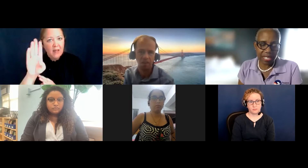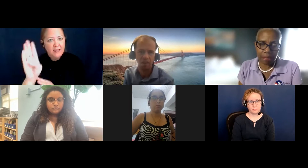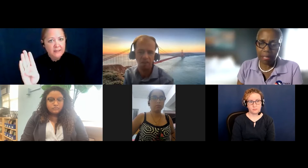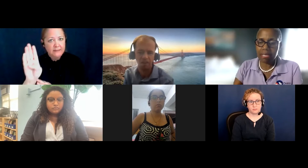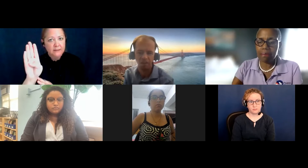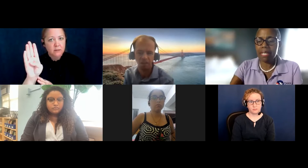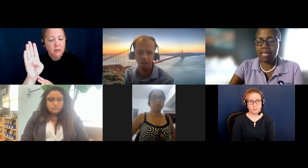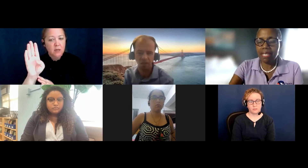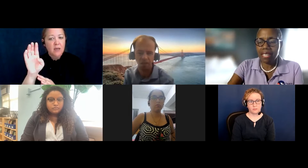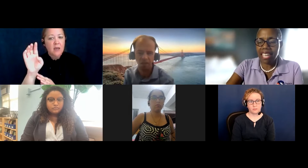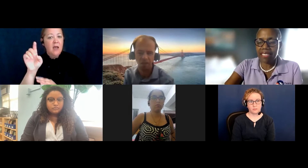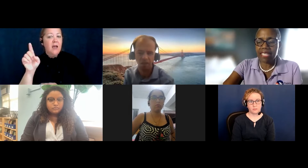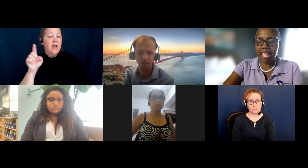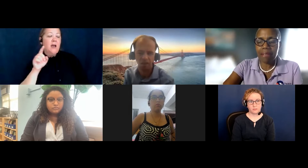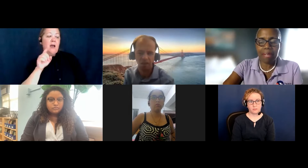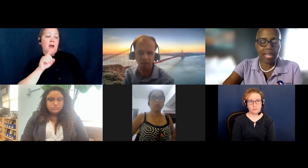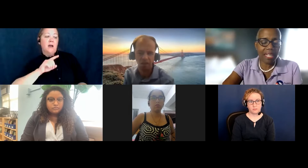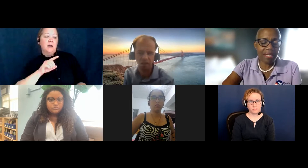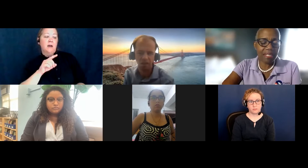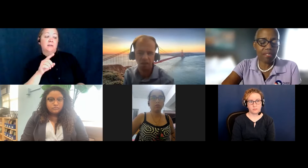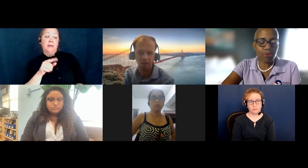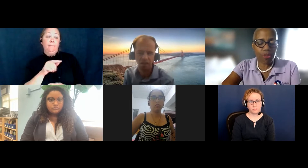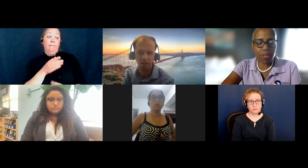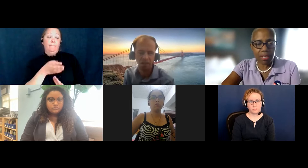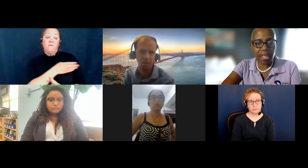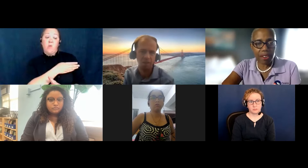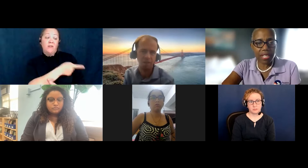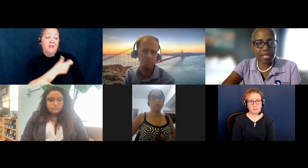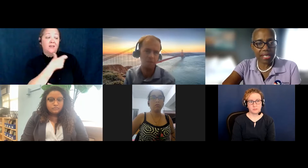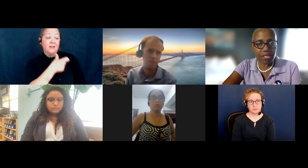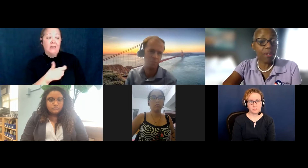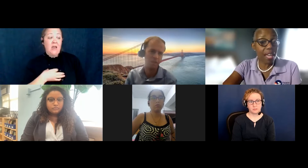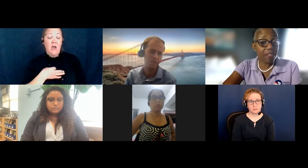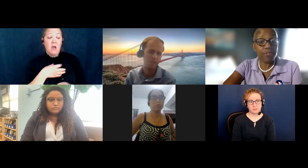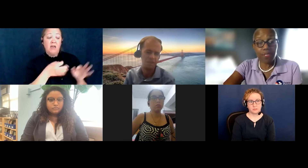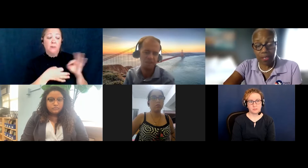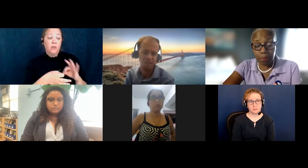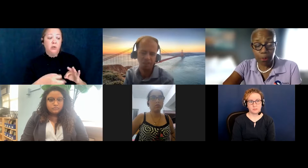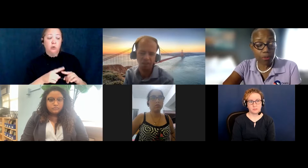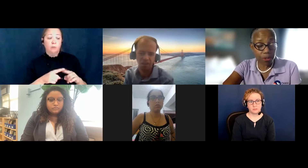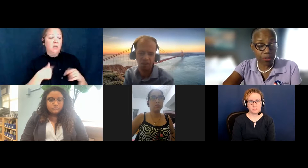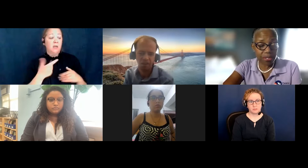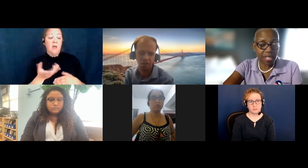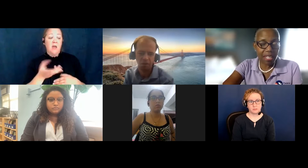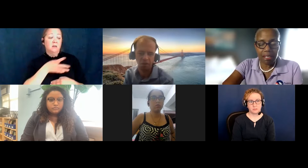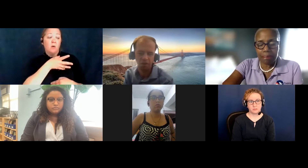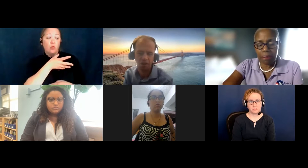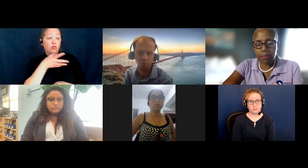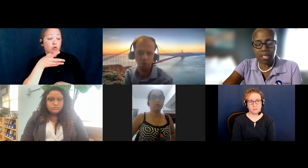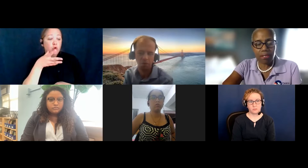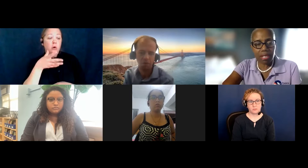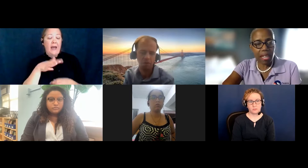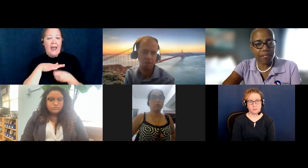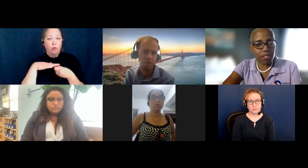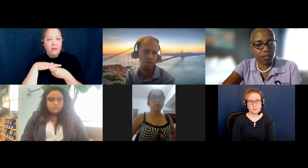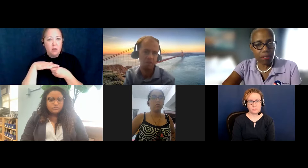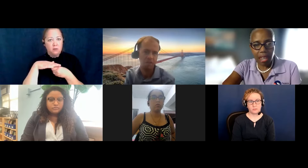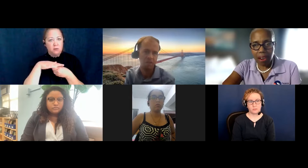explain to me at the time. Rural areas do have very poor roads. People generally have to carry